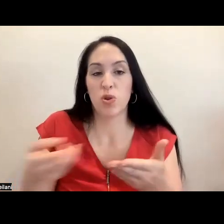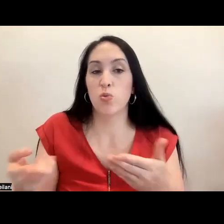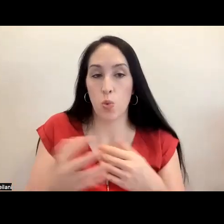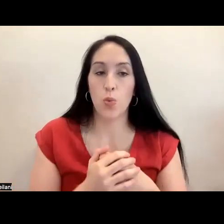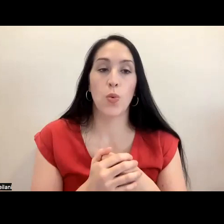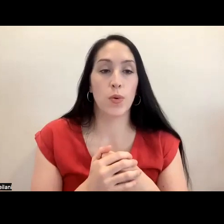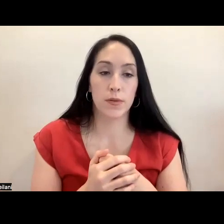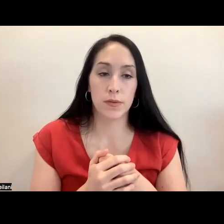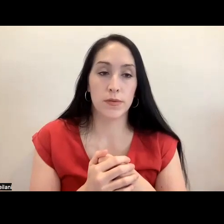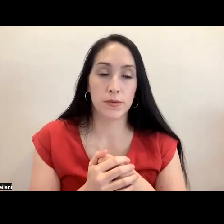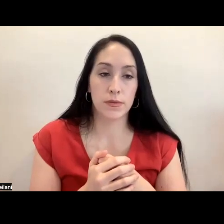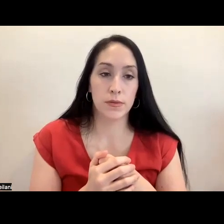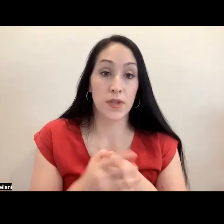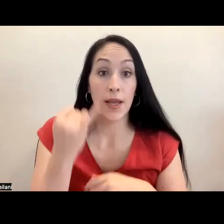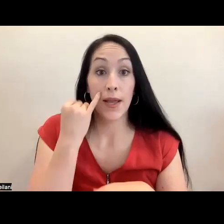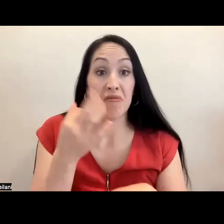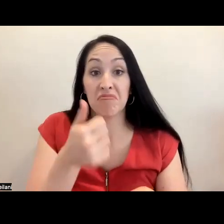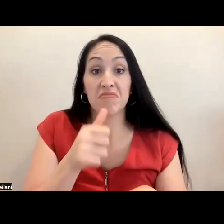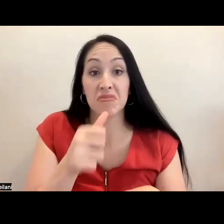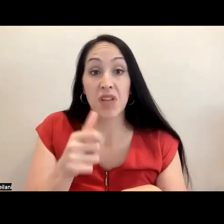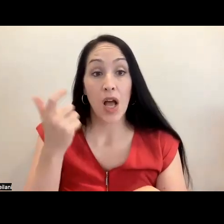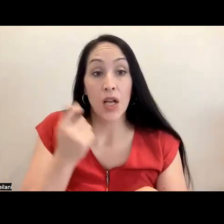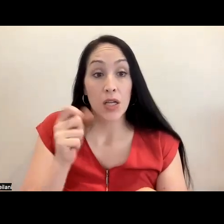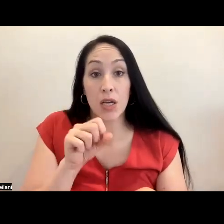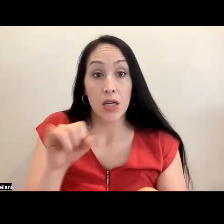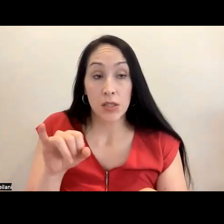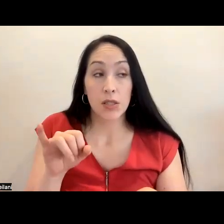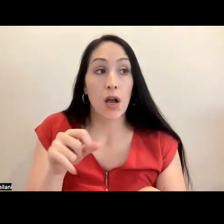11:57:34 These accounts can actually grow up to 418,000.